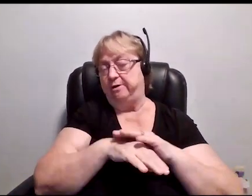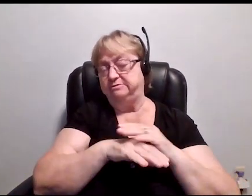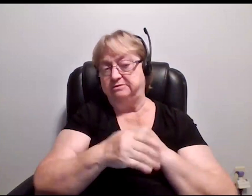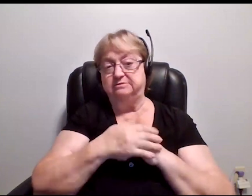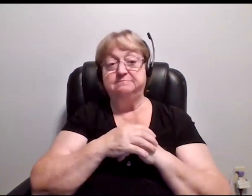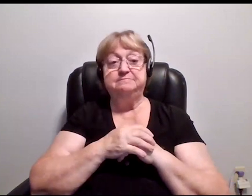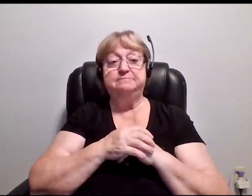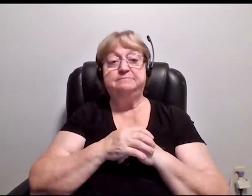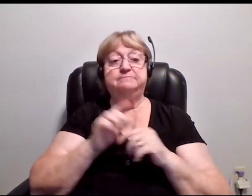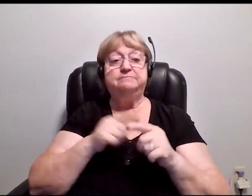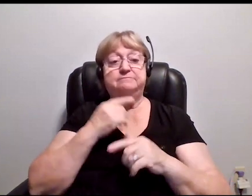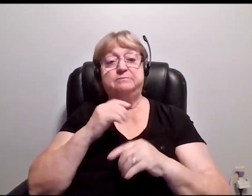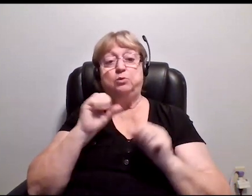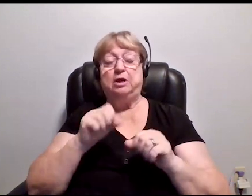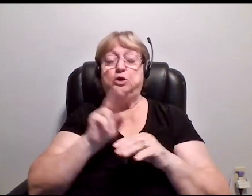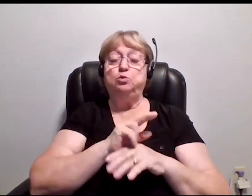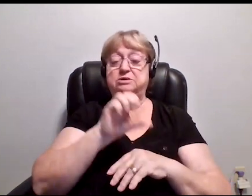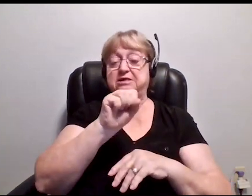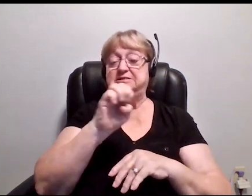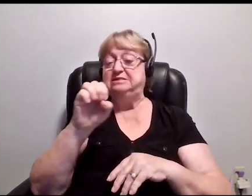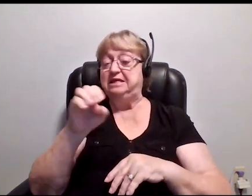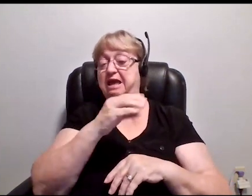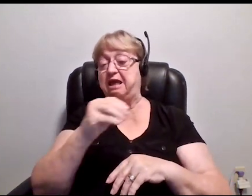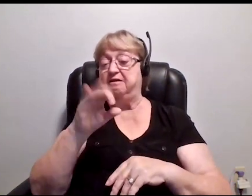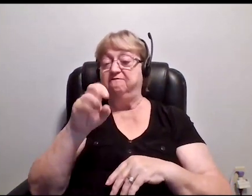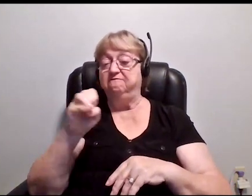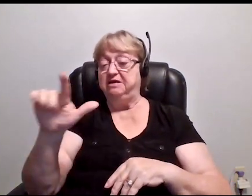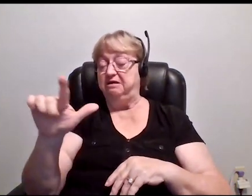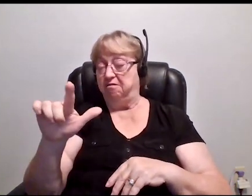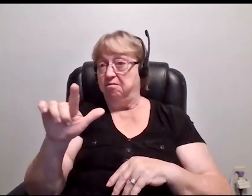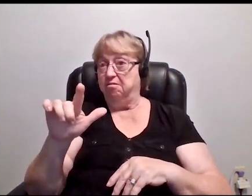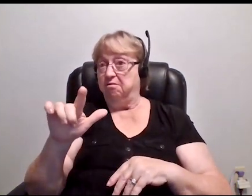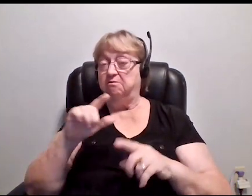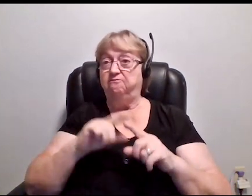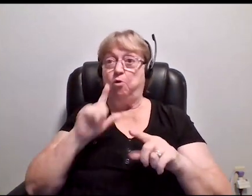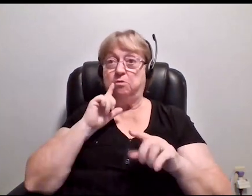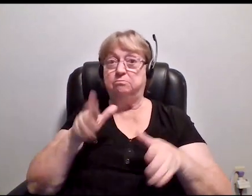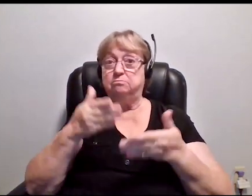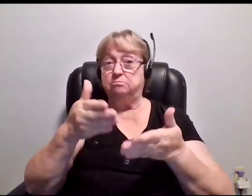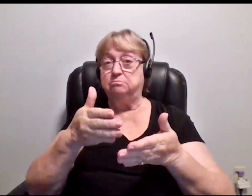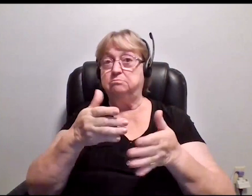Then finally, we can use see-and-feel sensory-focused pedagogy to provide access to demonstrations for hearing-impaired students.